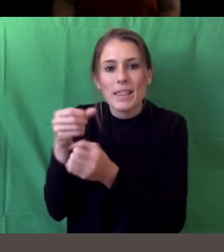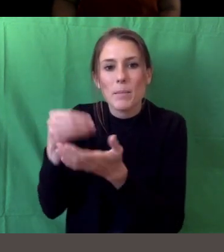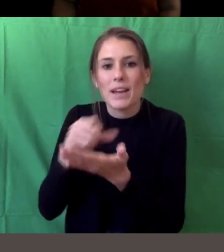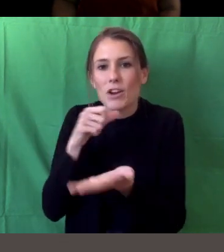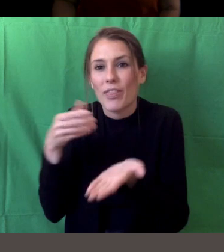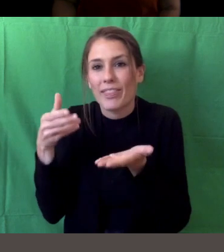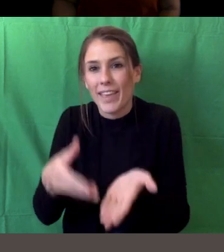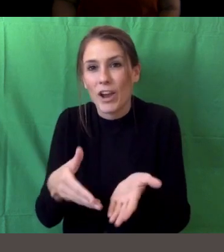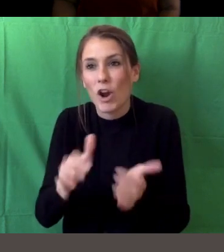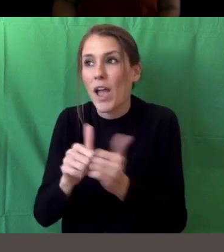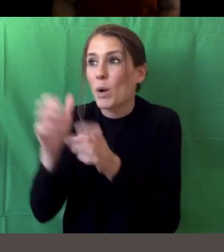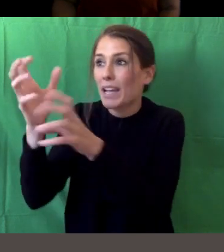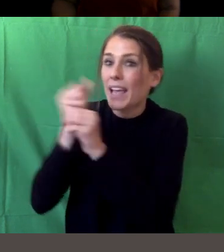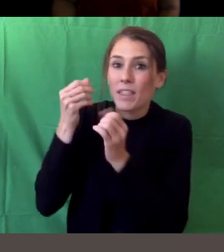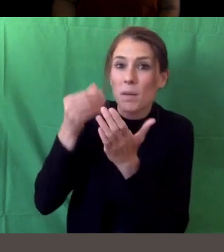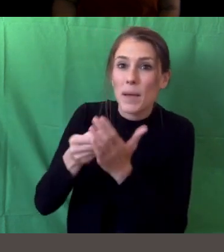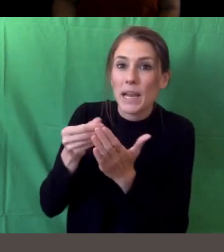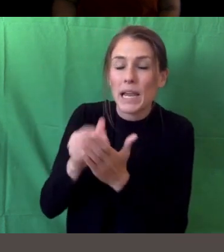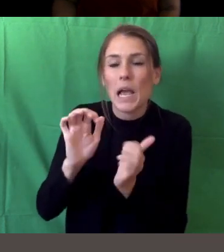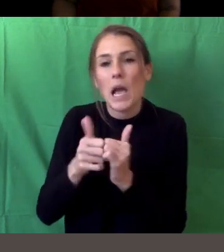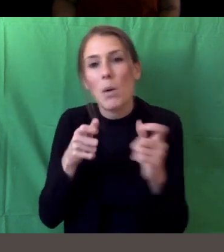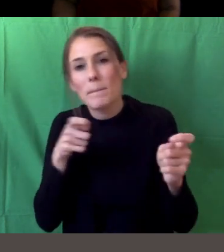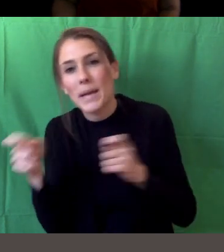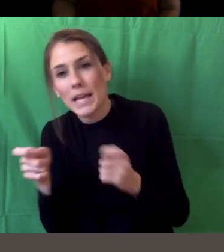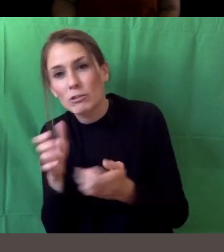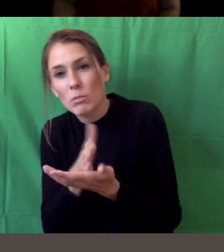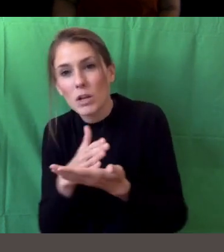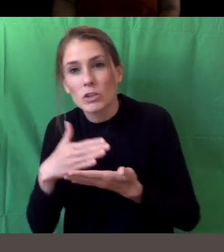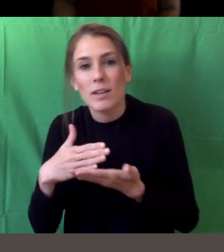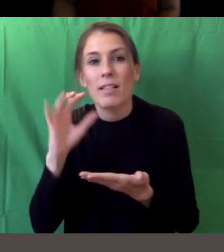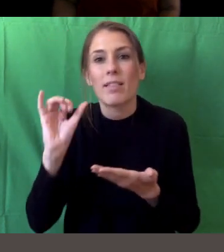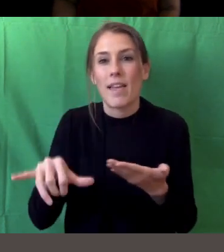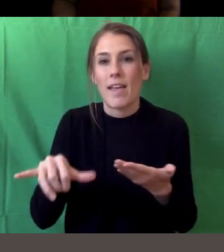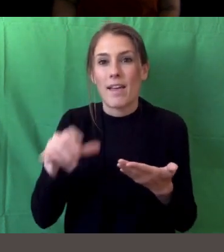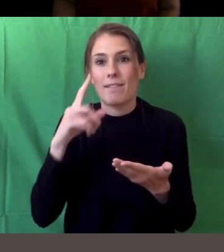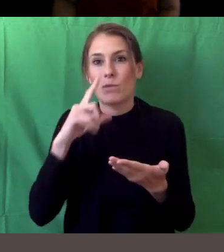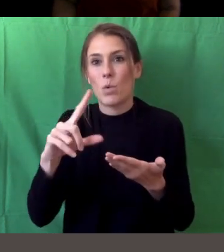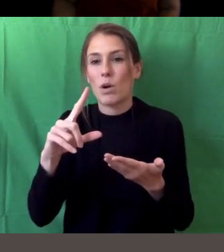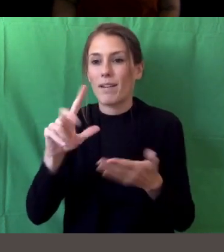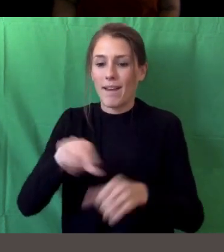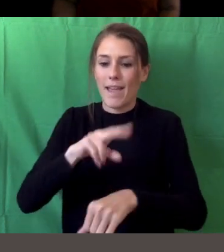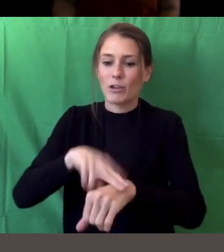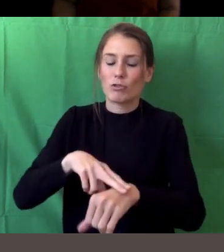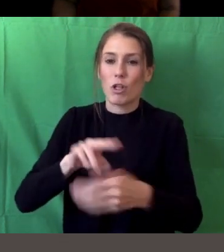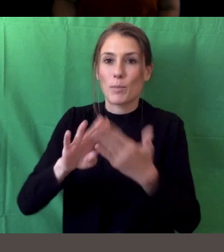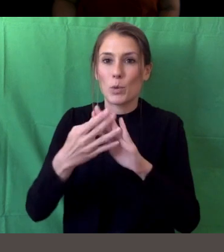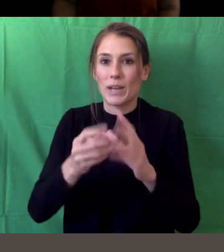You know, how do we receive the money, how do they manage it? All of that is for organically growing communities.